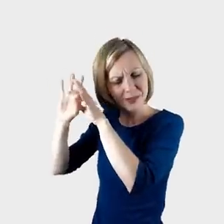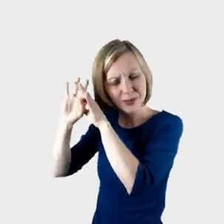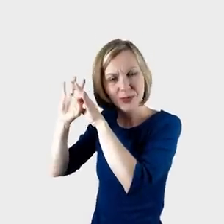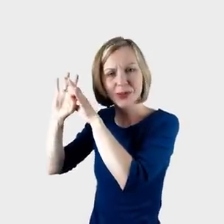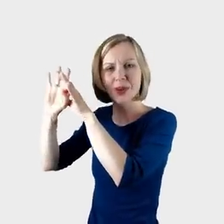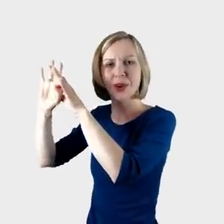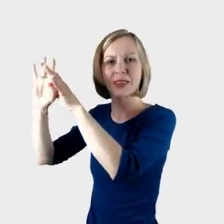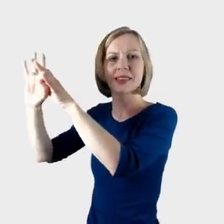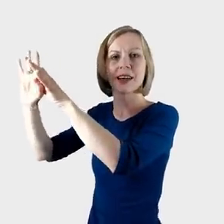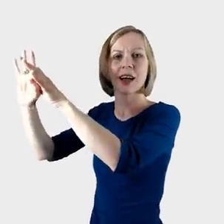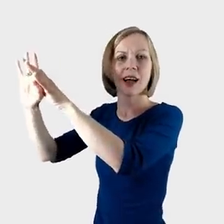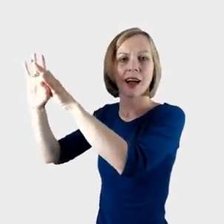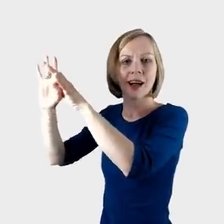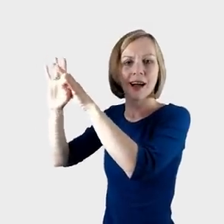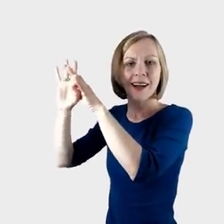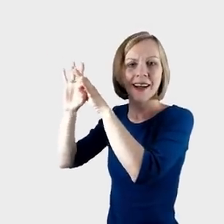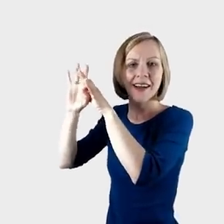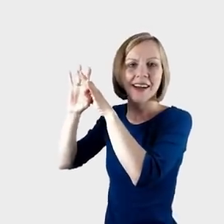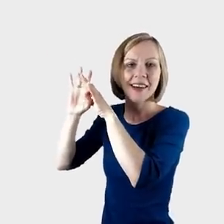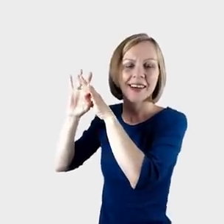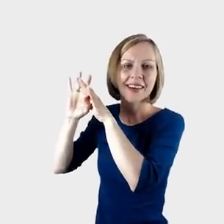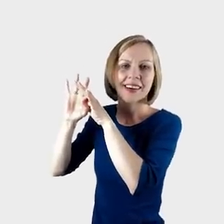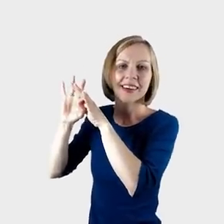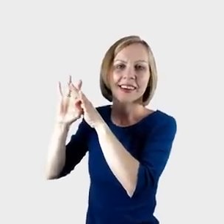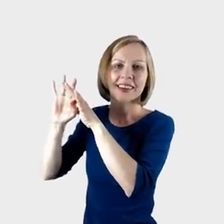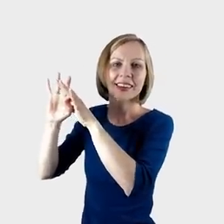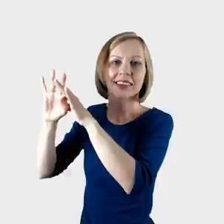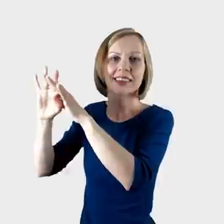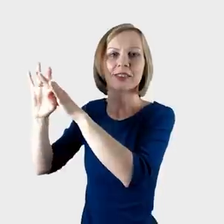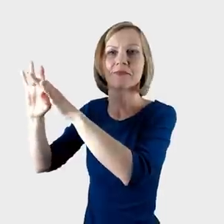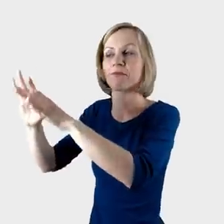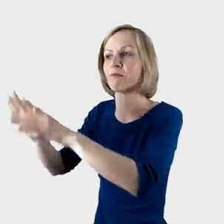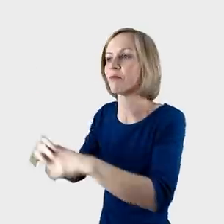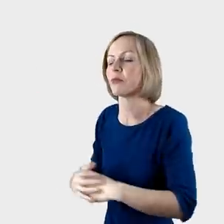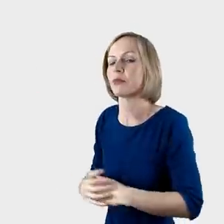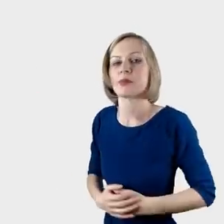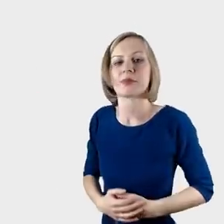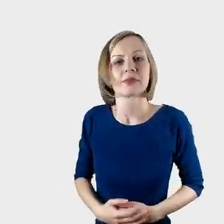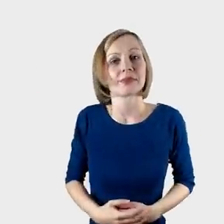Draw me to your side